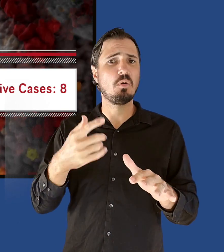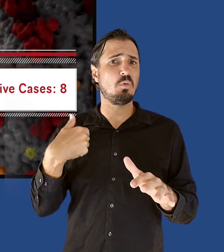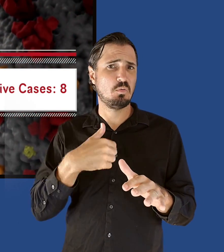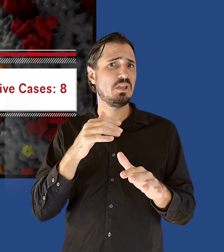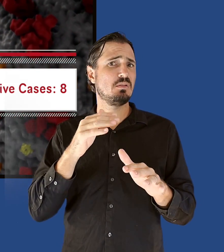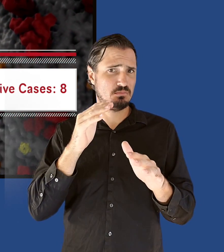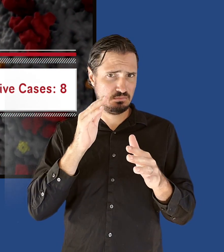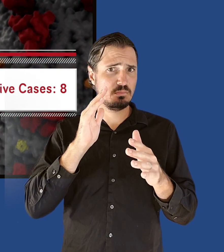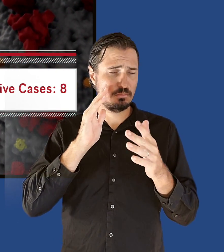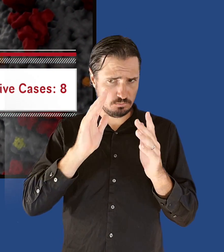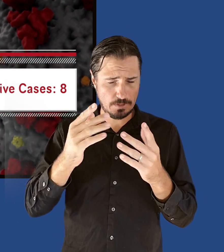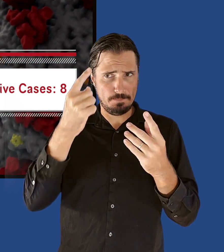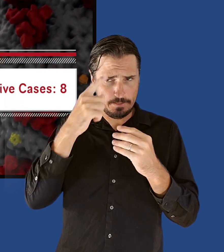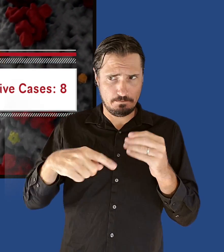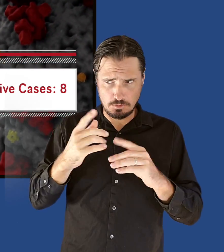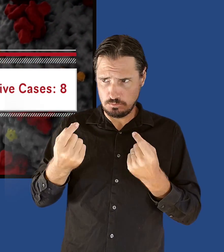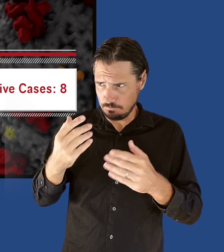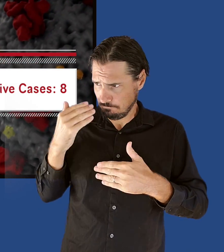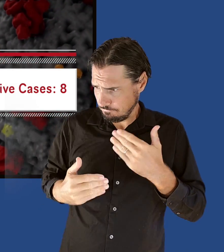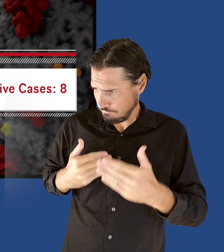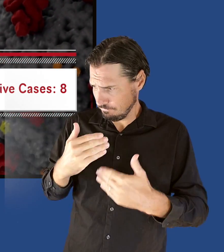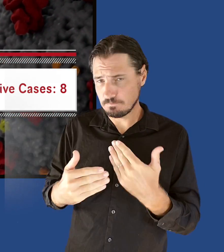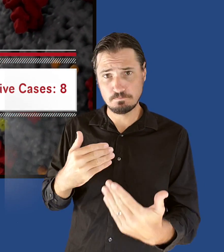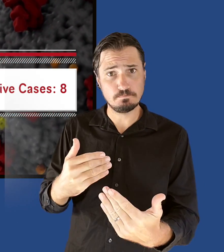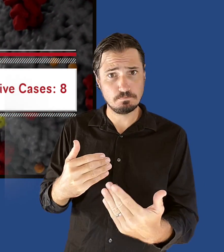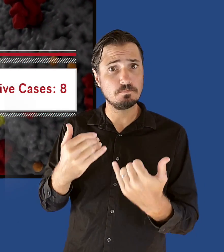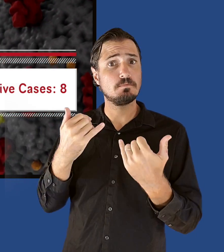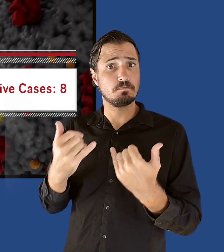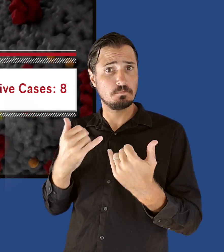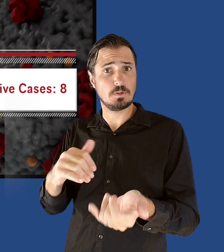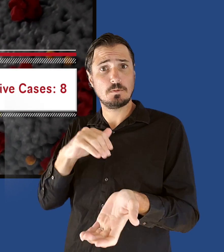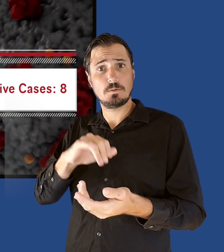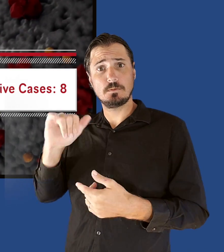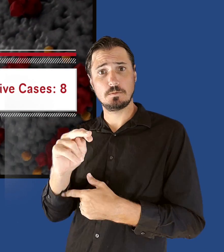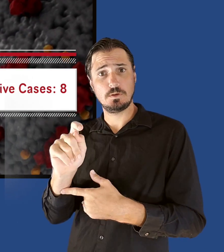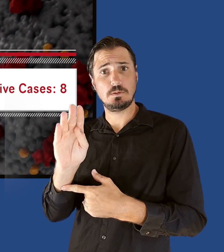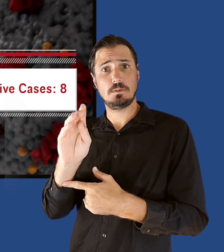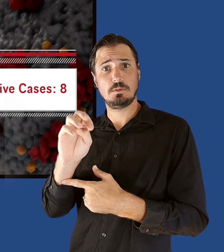Kaua’i District Health Officer Dr. Janet Berreman is here to speak more on these recent cases: